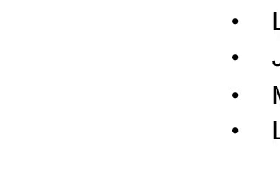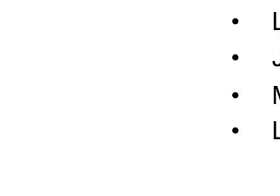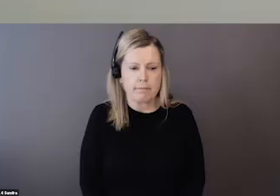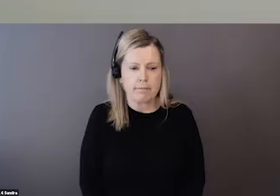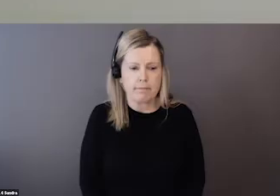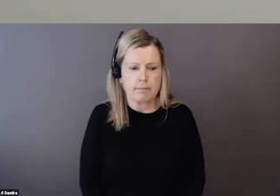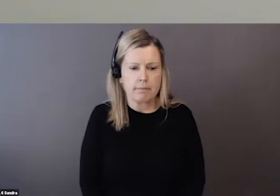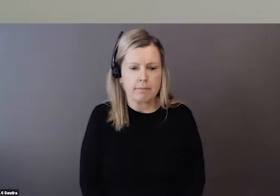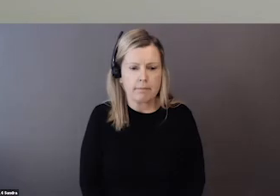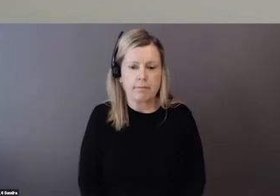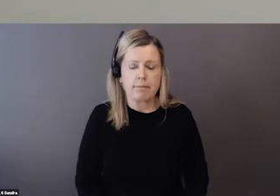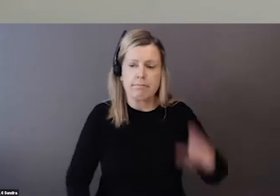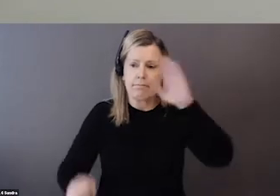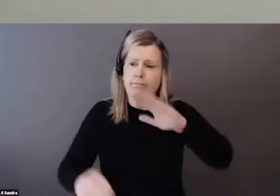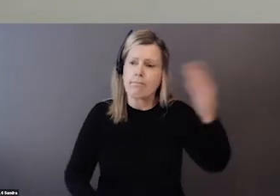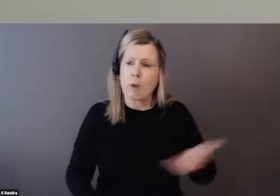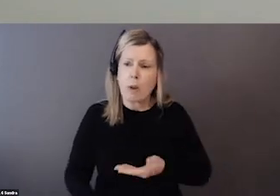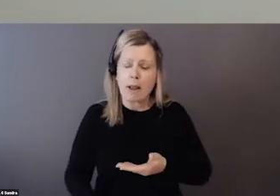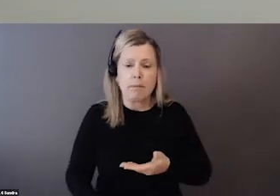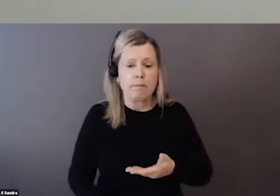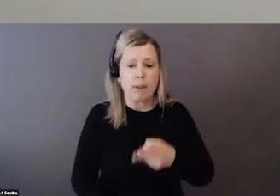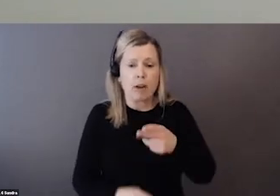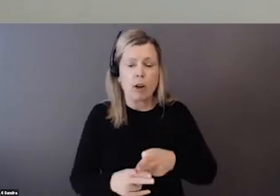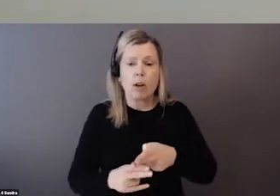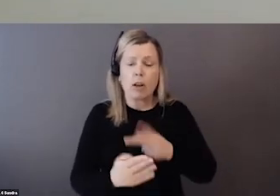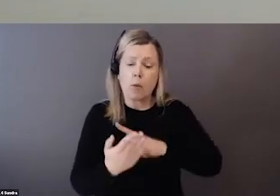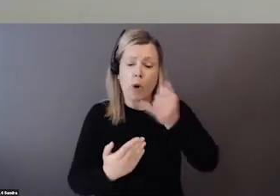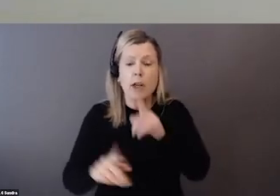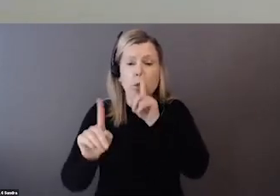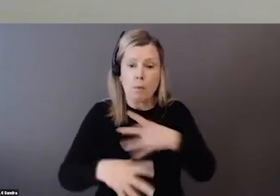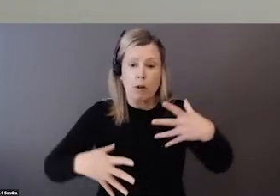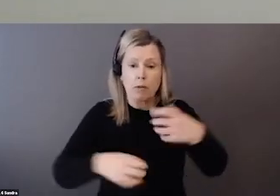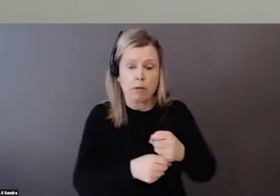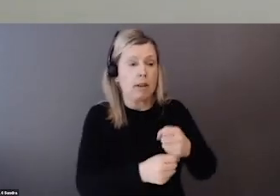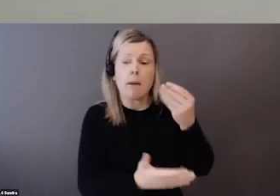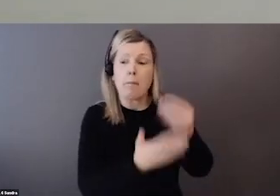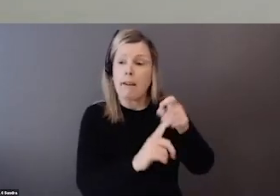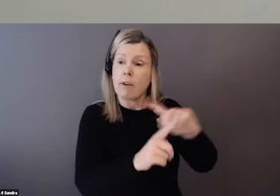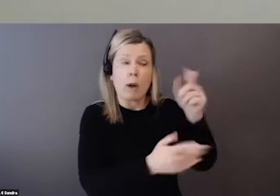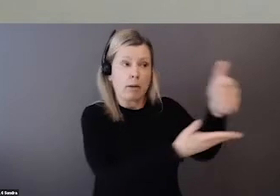Welcome to the session entitled, Reports from Projects Funded by Accessibility Standards Canada.